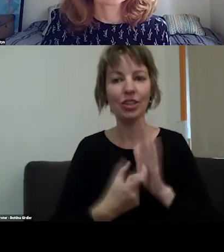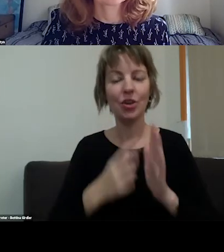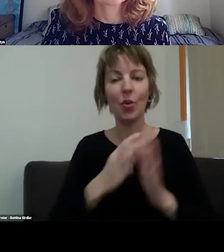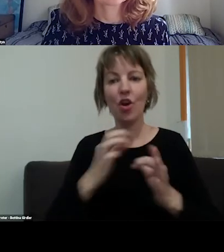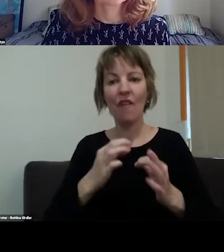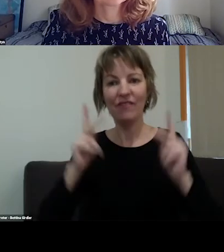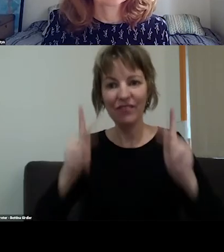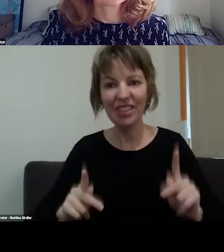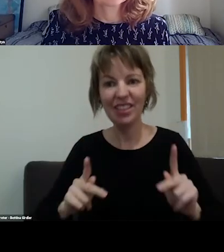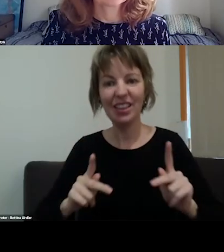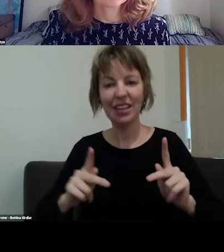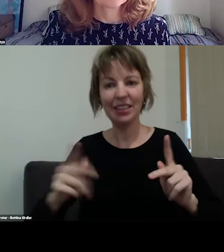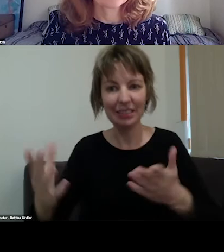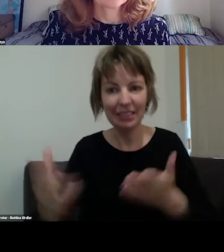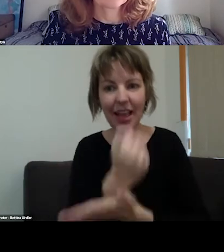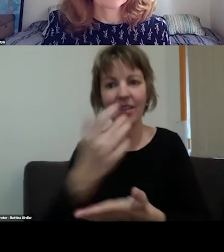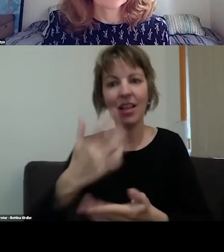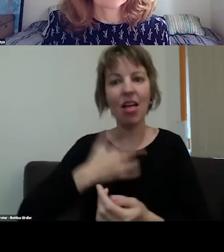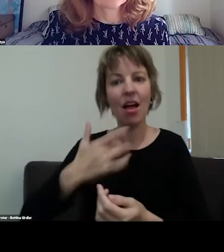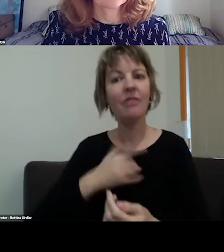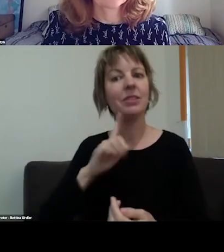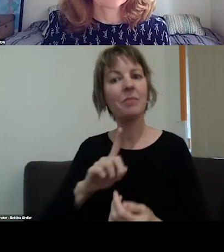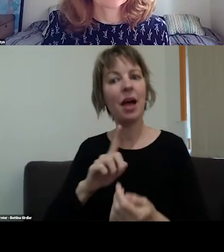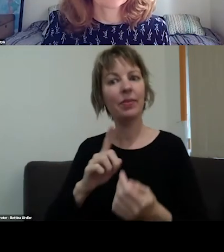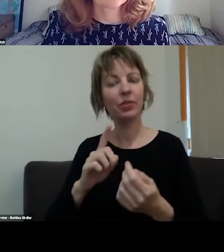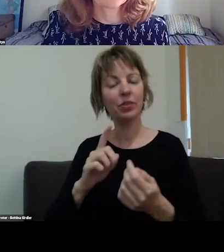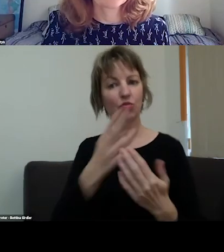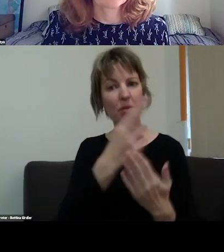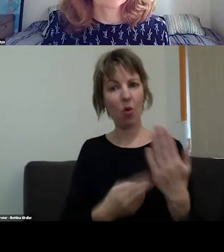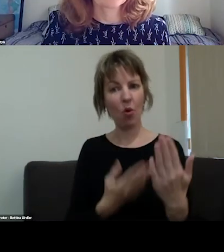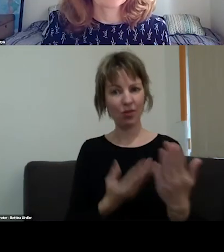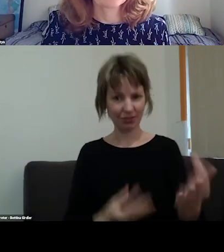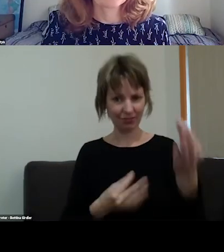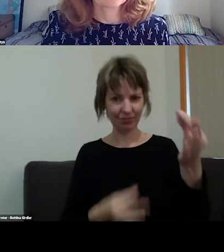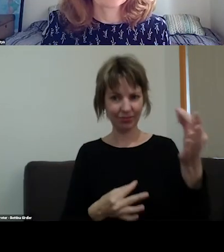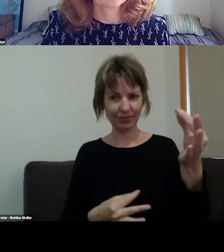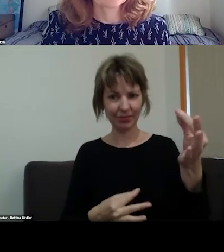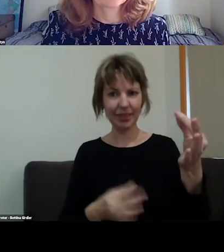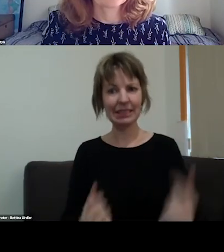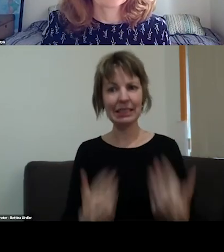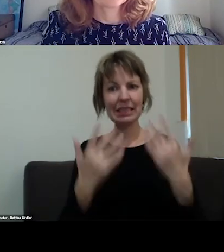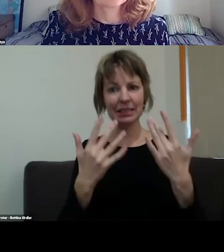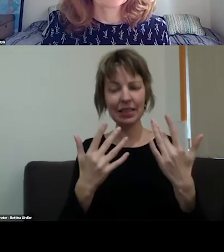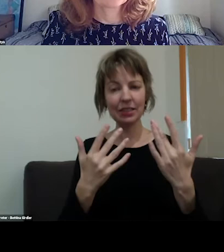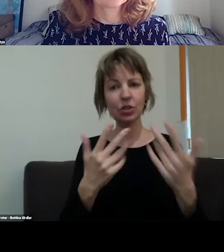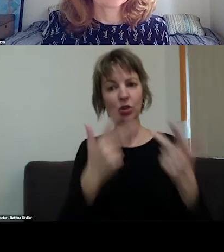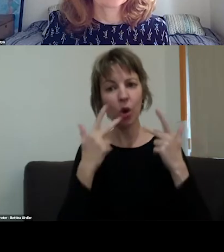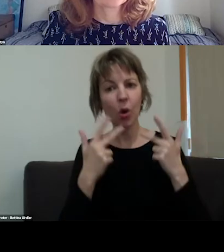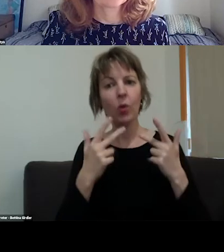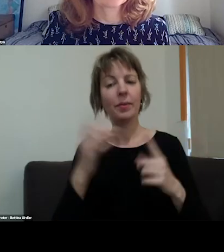from this report really speak to the importance of arts and creativity and what it has on our ongoing and sustained mental